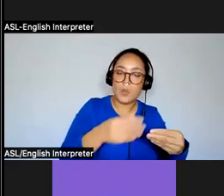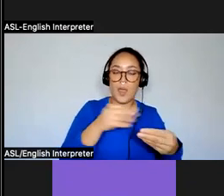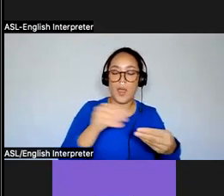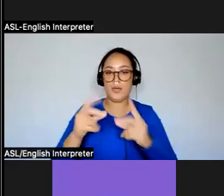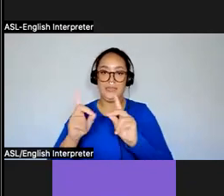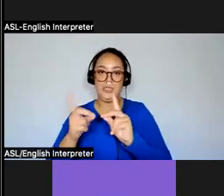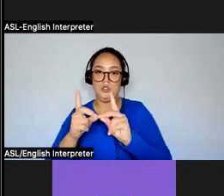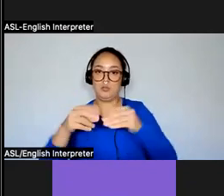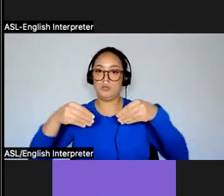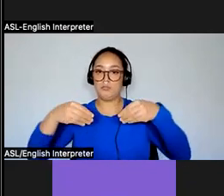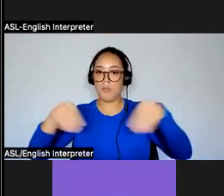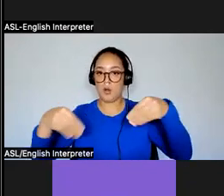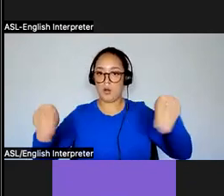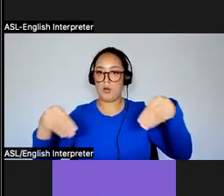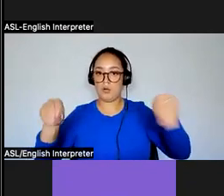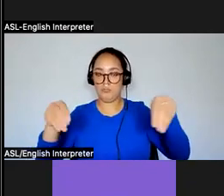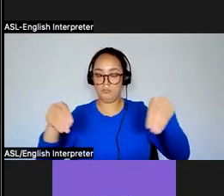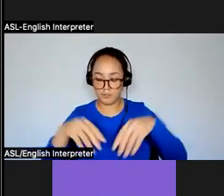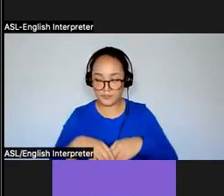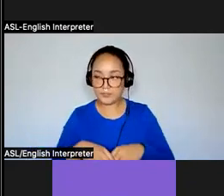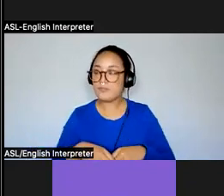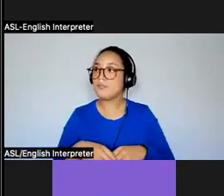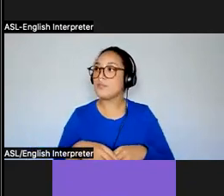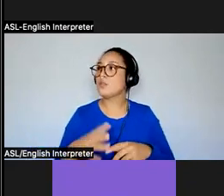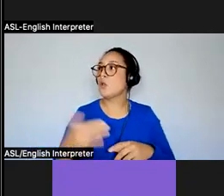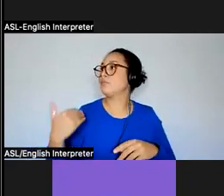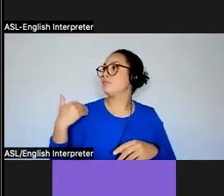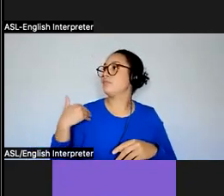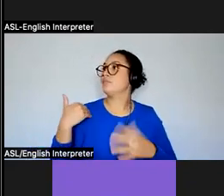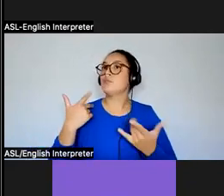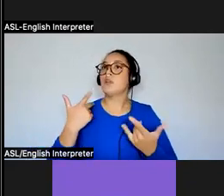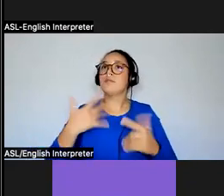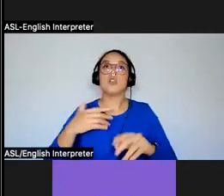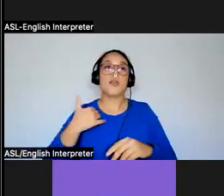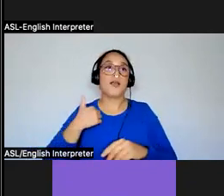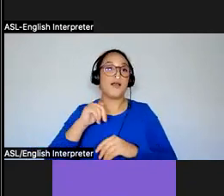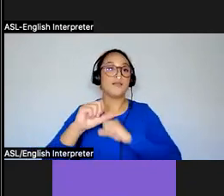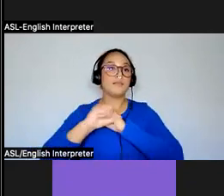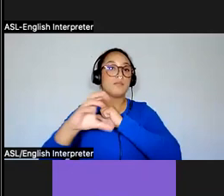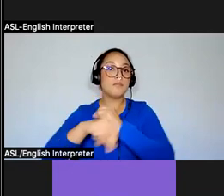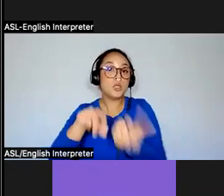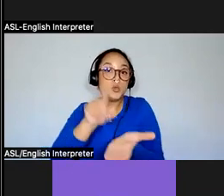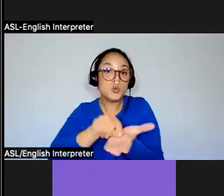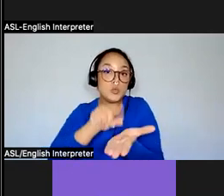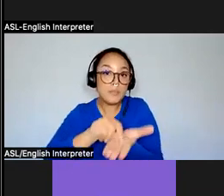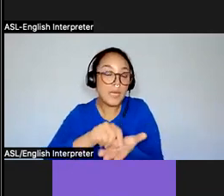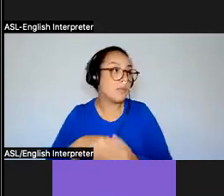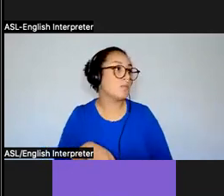So we have had in the past, we've had ads and newspapers, we have flyers that we create and print out and distribute.